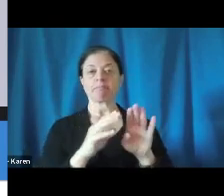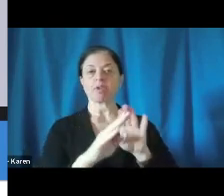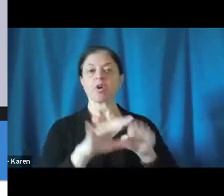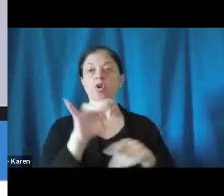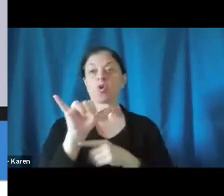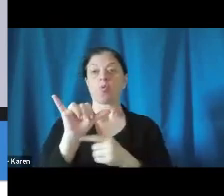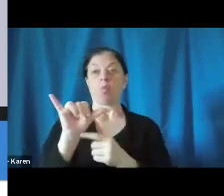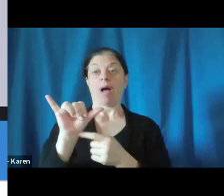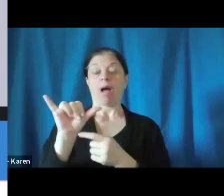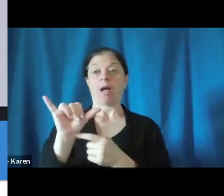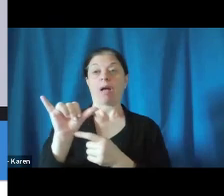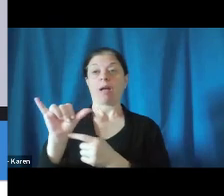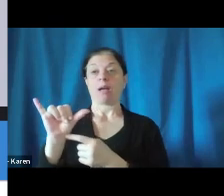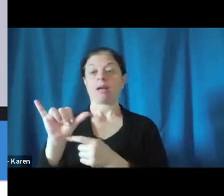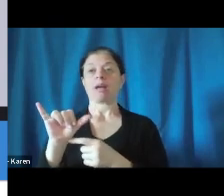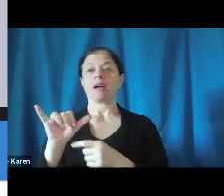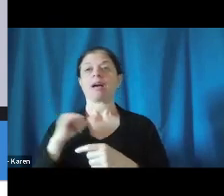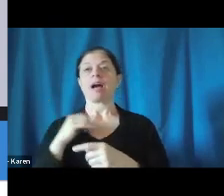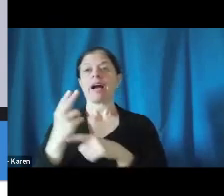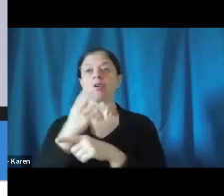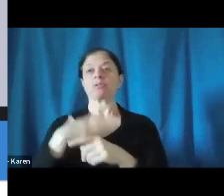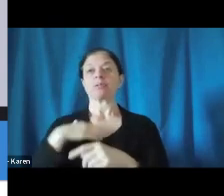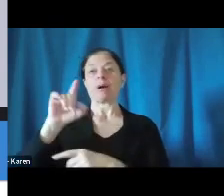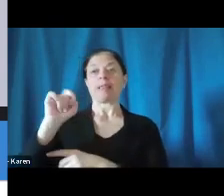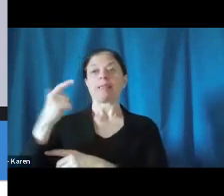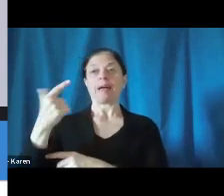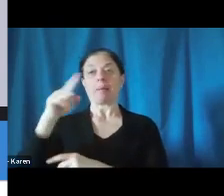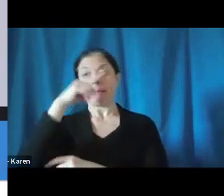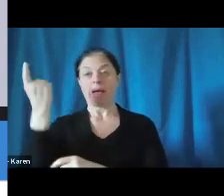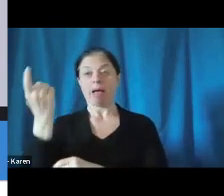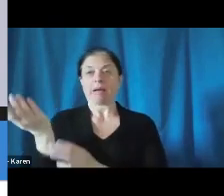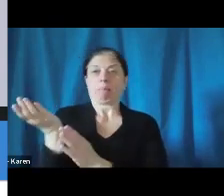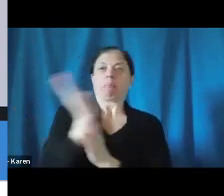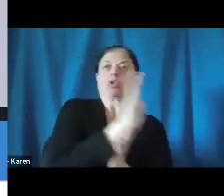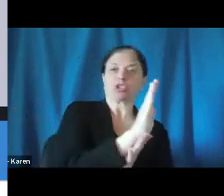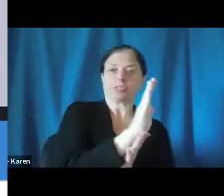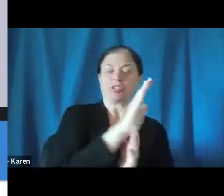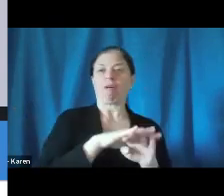body, with my hand and different --